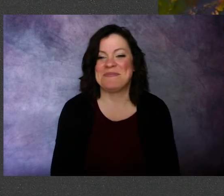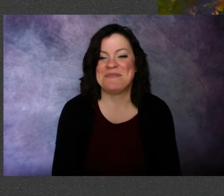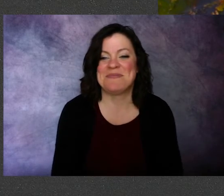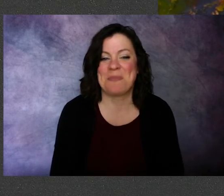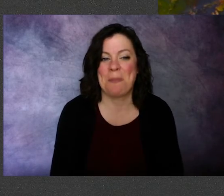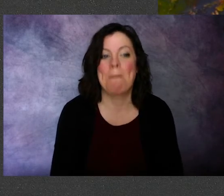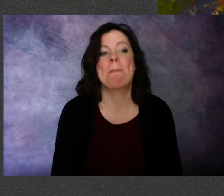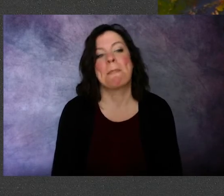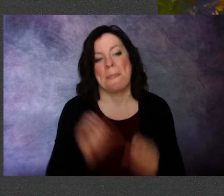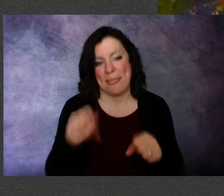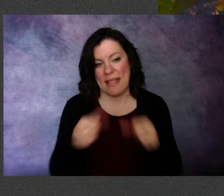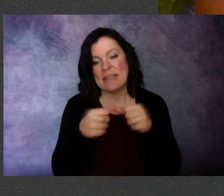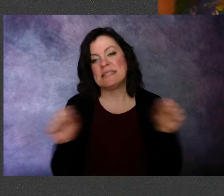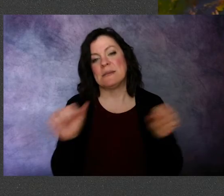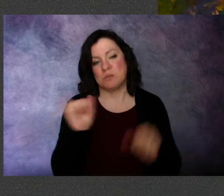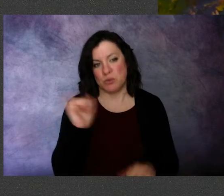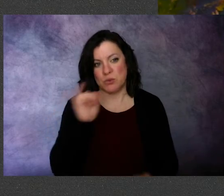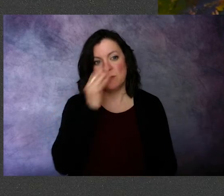Now we can just put a little piece of tape there.